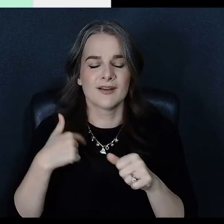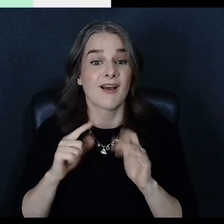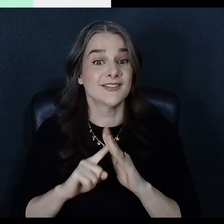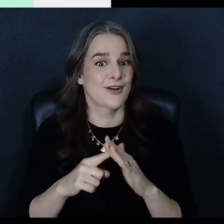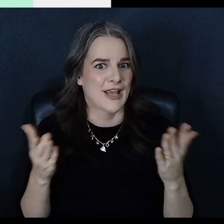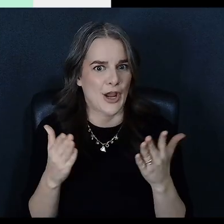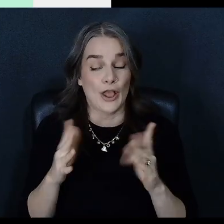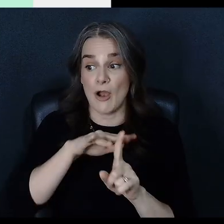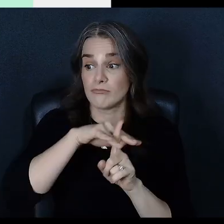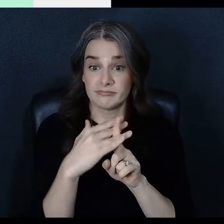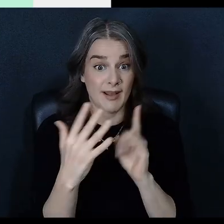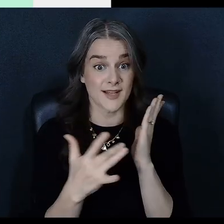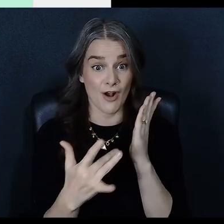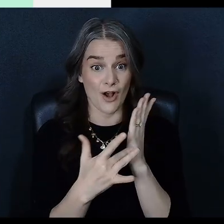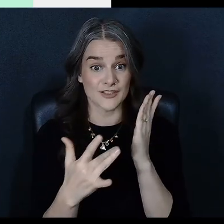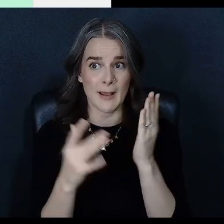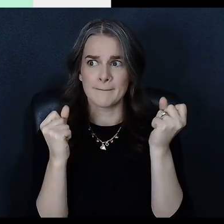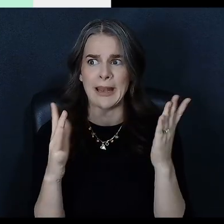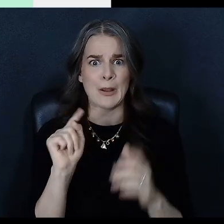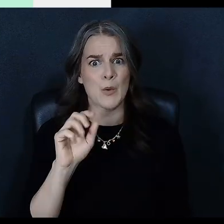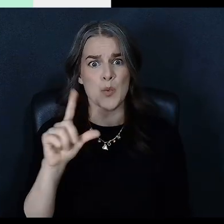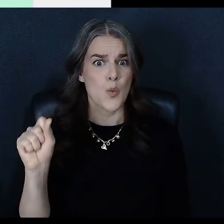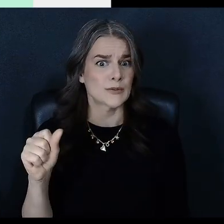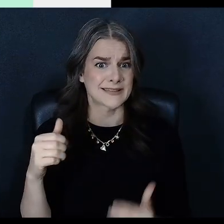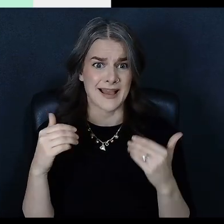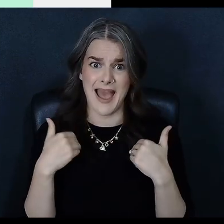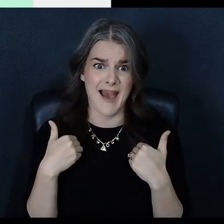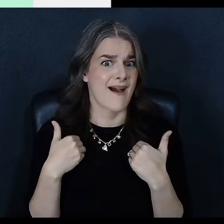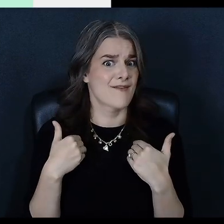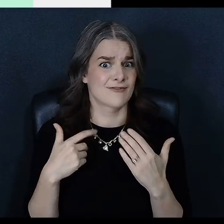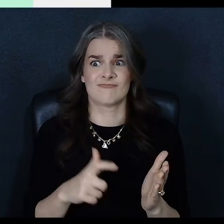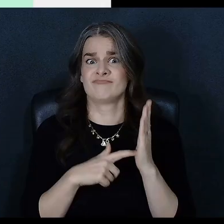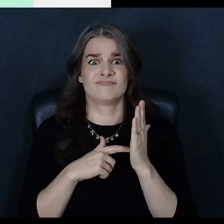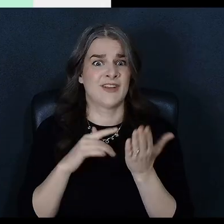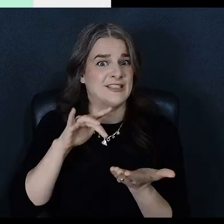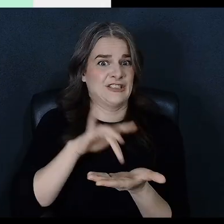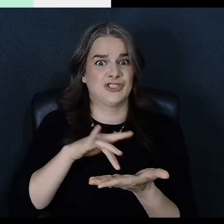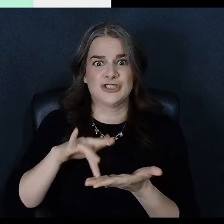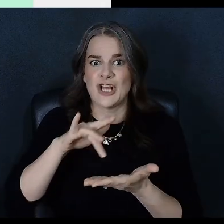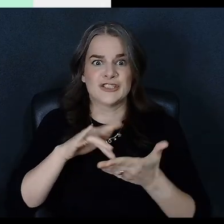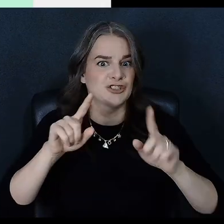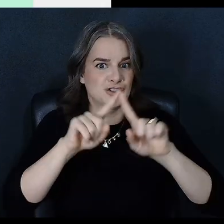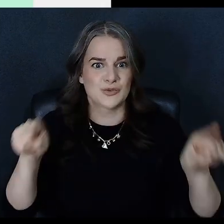this is where a lot of our tools live. We have a lot of tools with touchscreens. I mean, look around you just in front of you